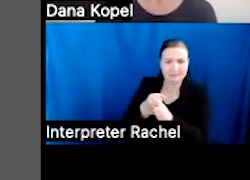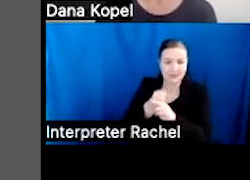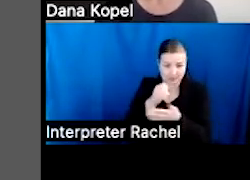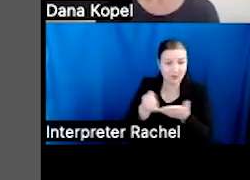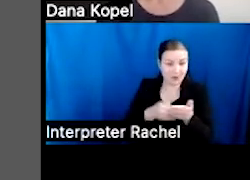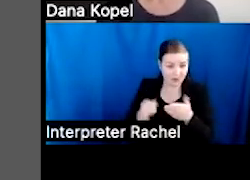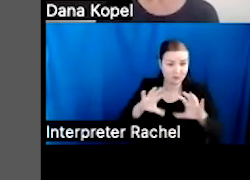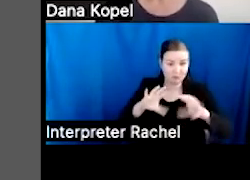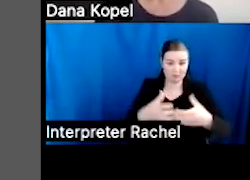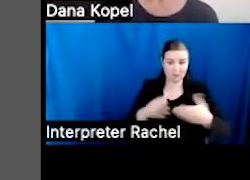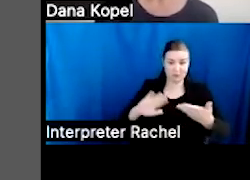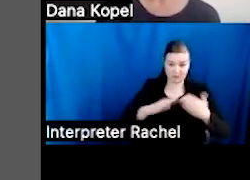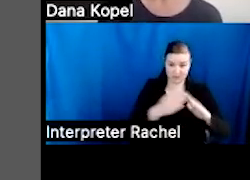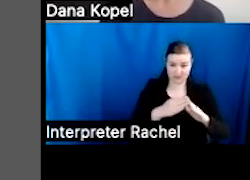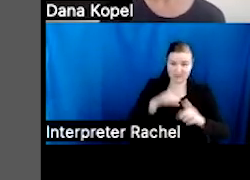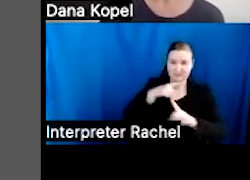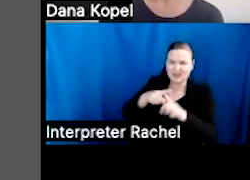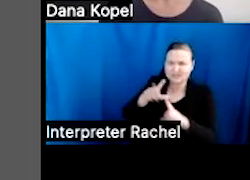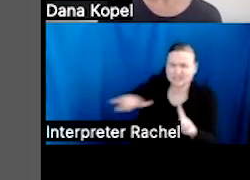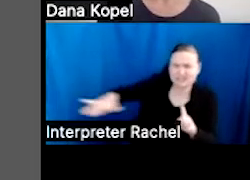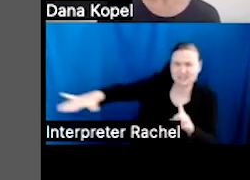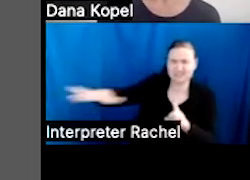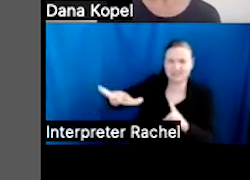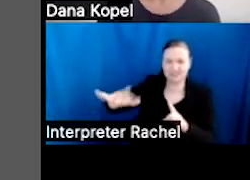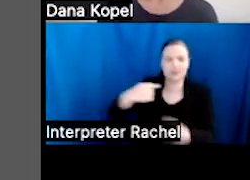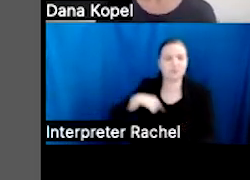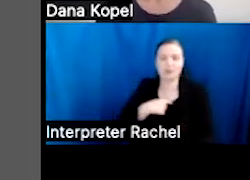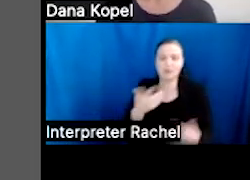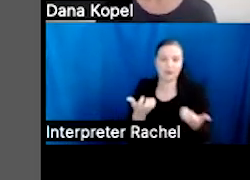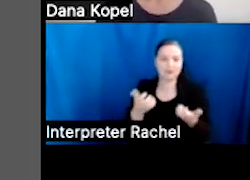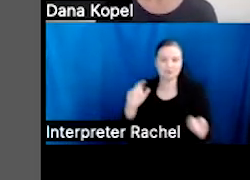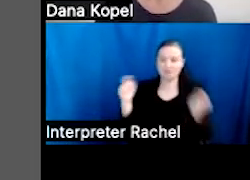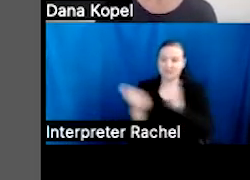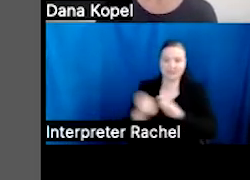we wanted to change the landscape, the sense of what's possible and what people deserve, not just